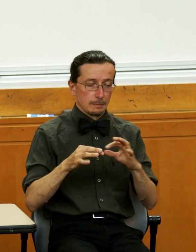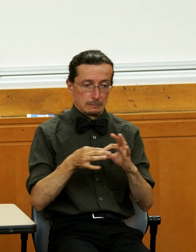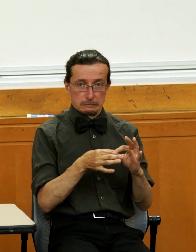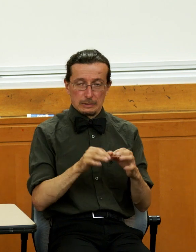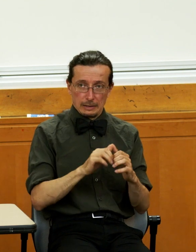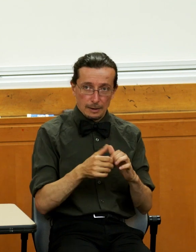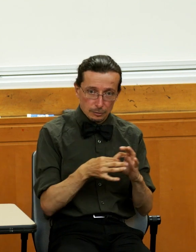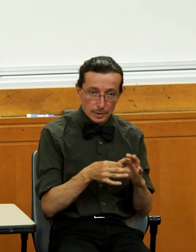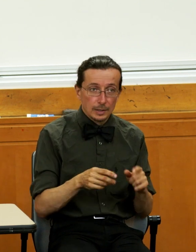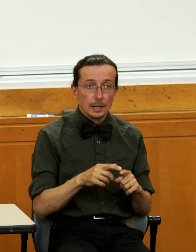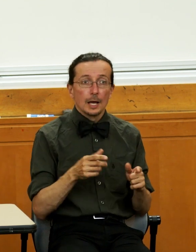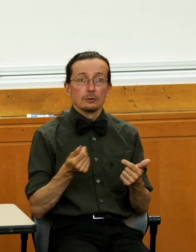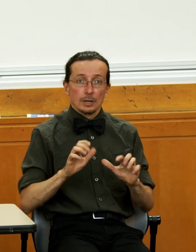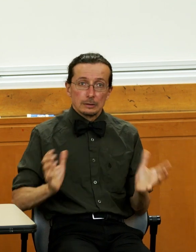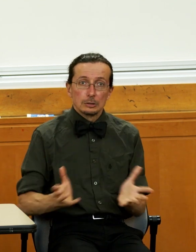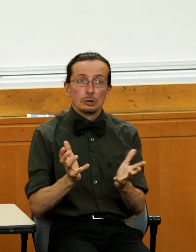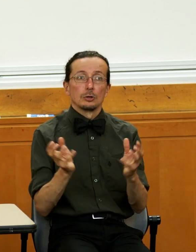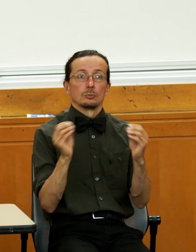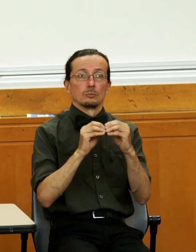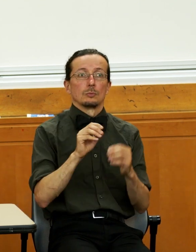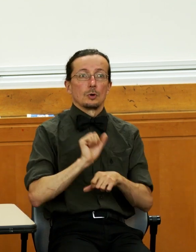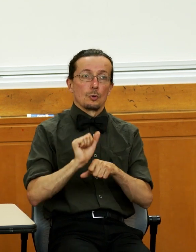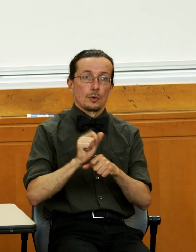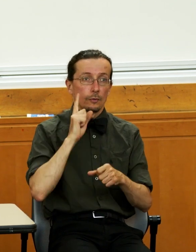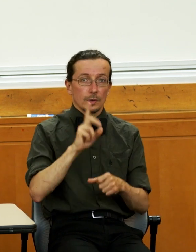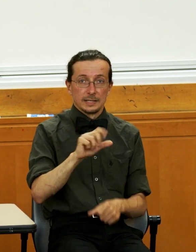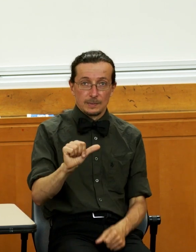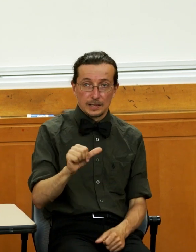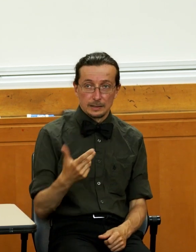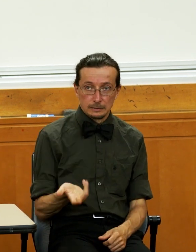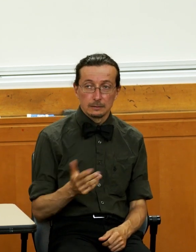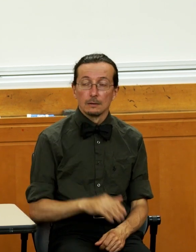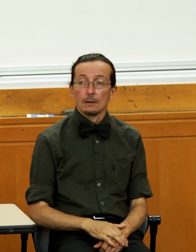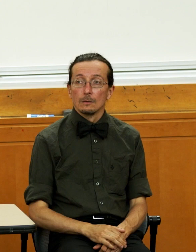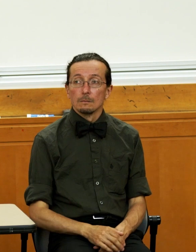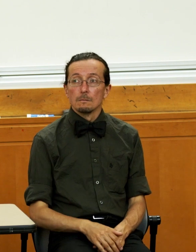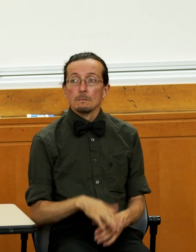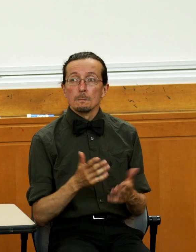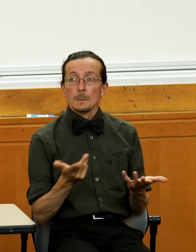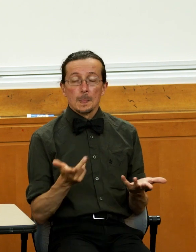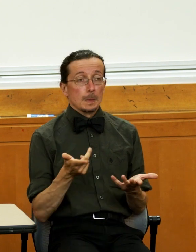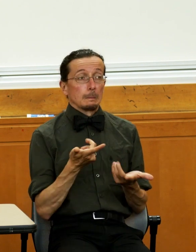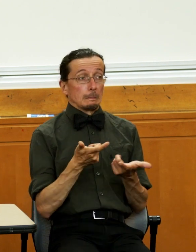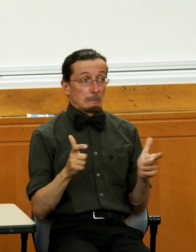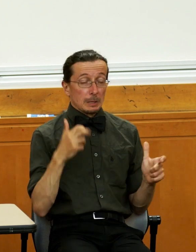broader interpretation of disability work. Thus, a major part of my reason for transitioning into